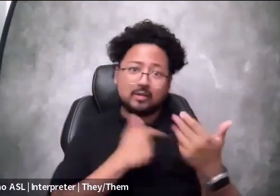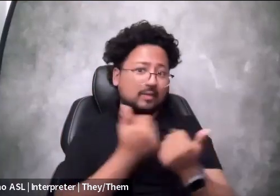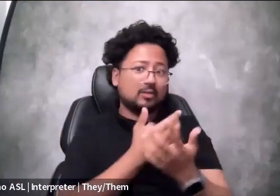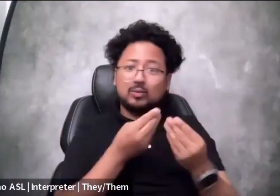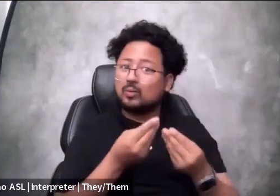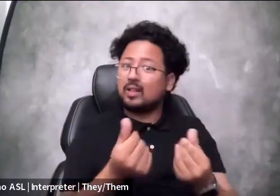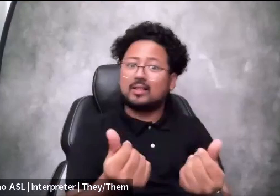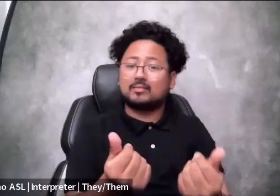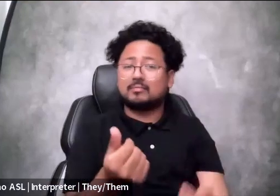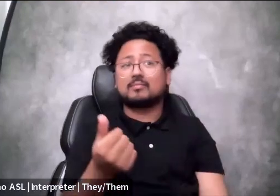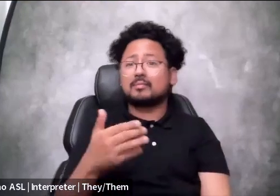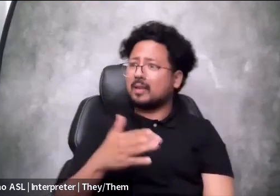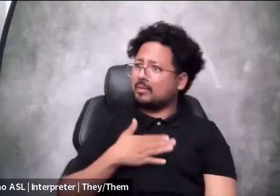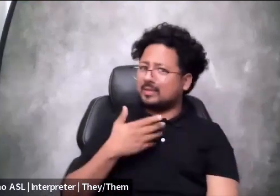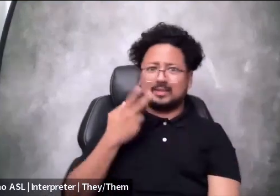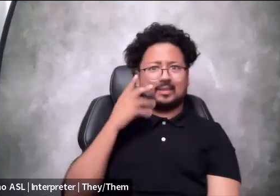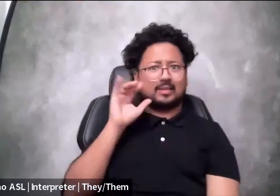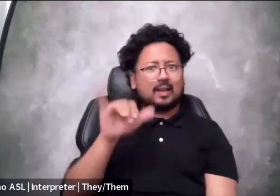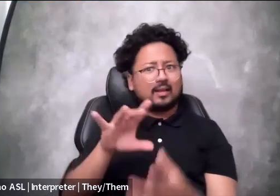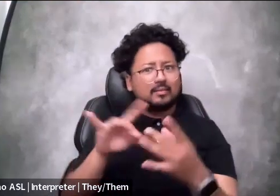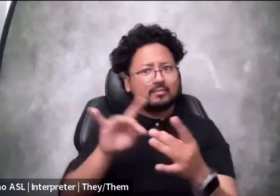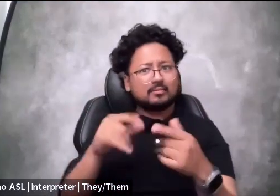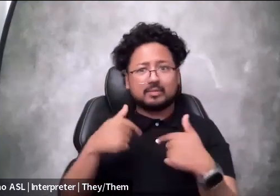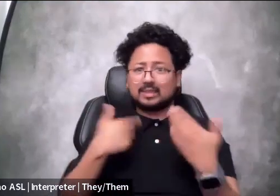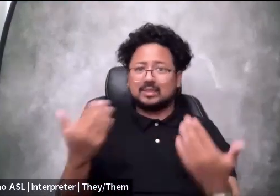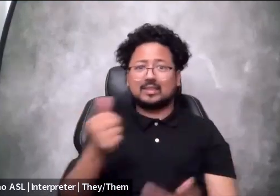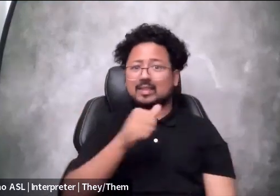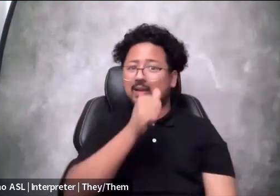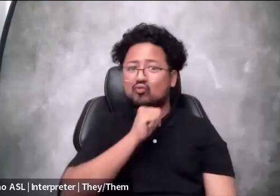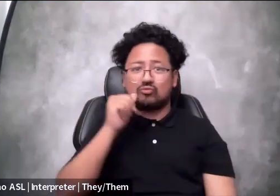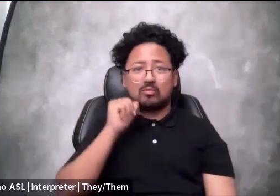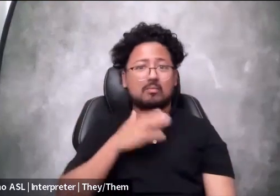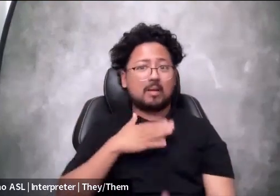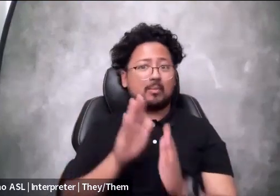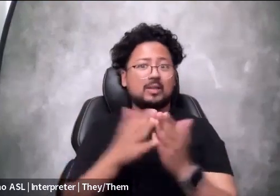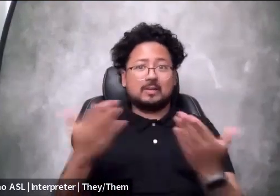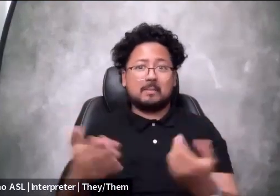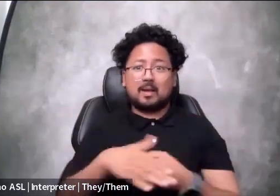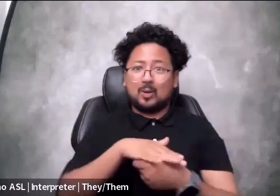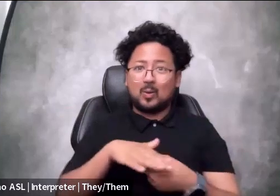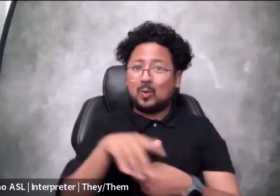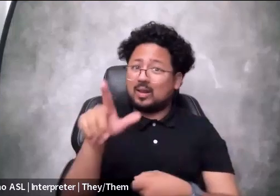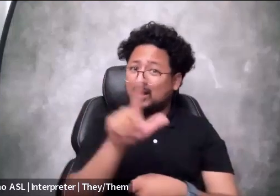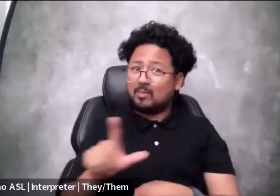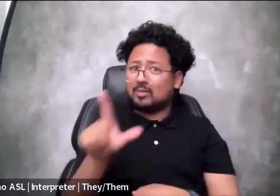I'm really glad to hear that. And I will tell you, I am in Arizona and your books are in my local library, so I love that. For kids in Arizona,